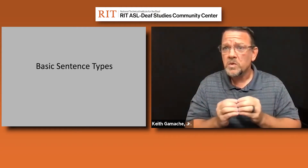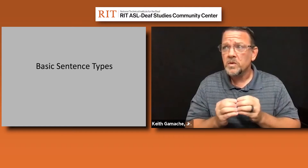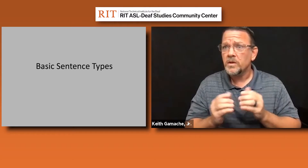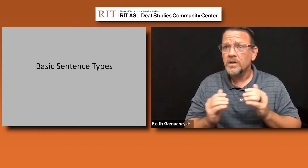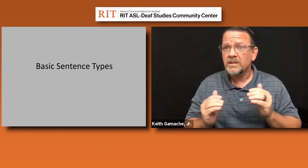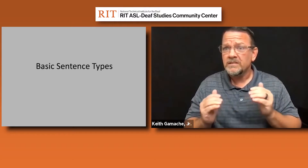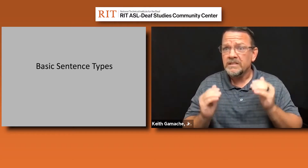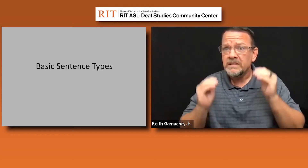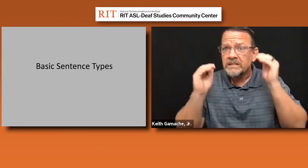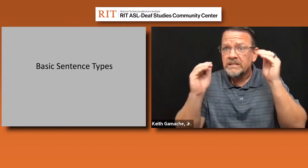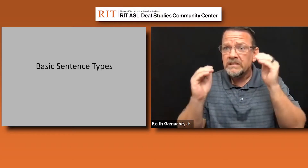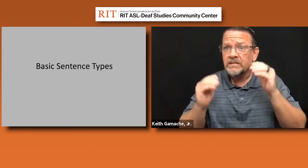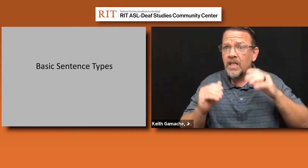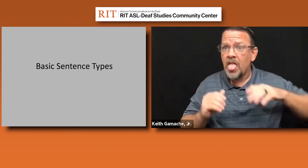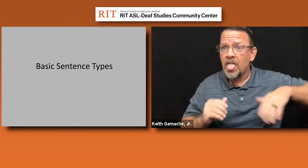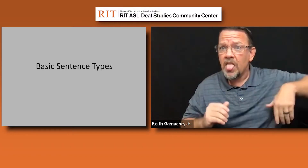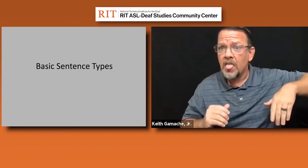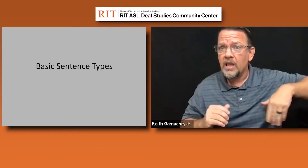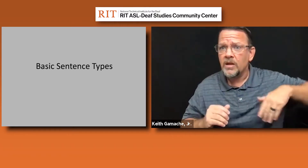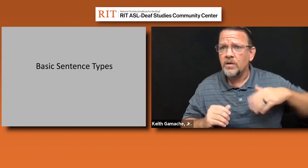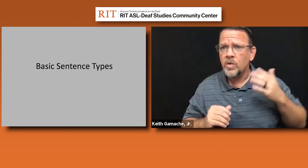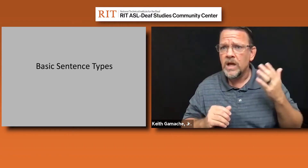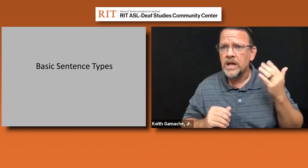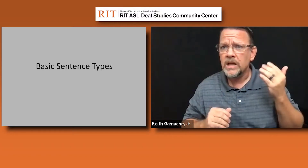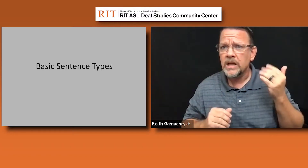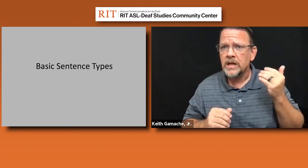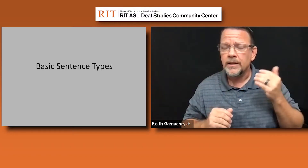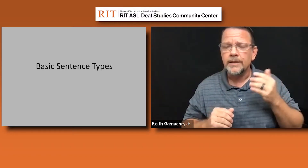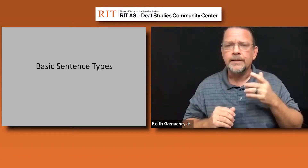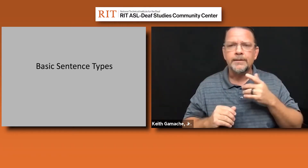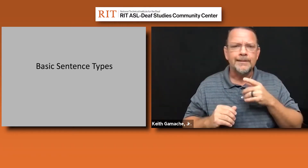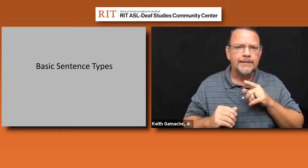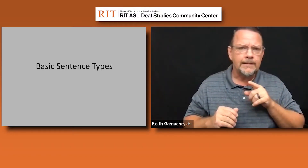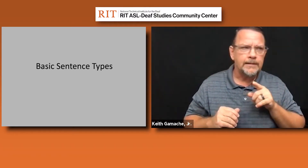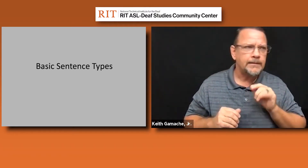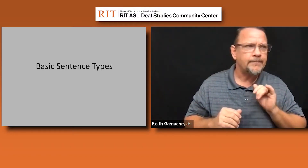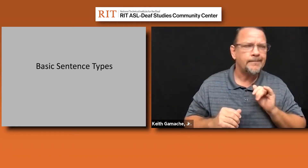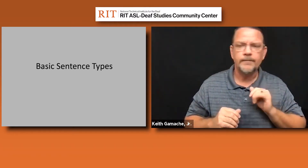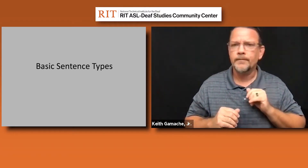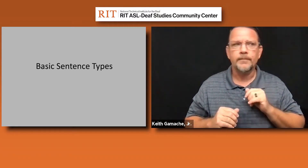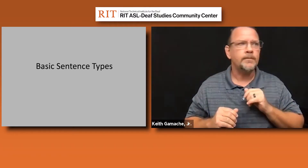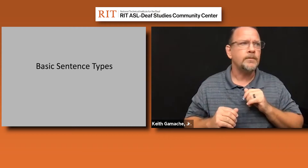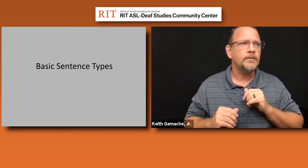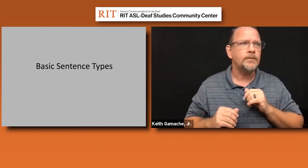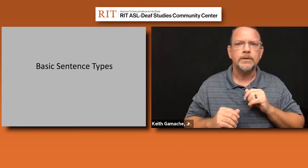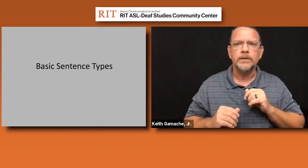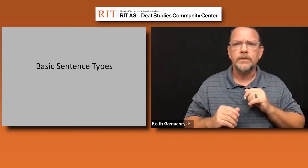Where are we in elevating the level of discussion over our language?